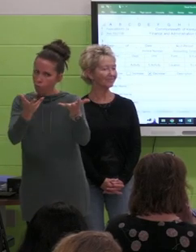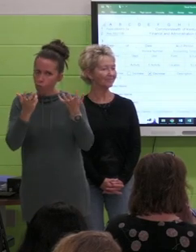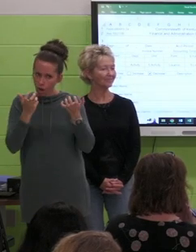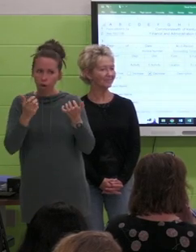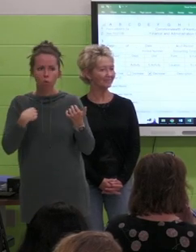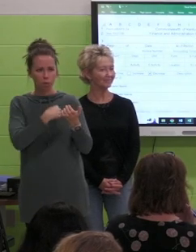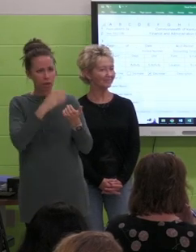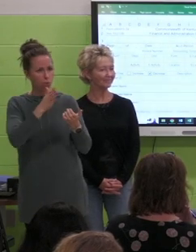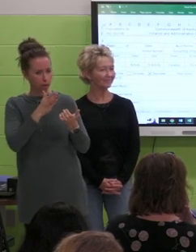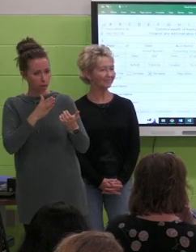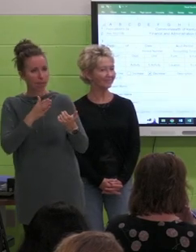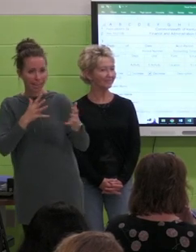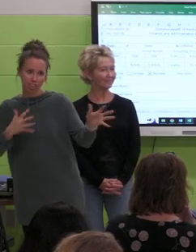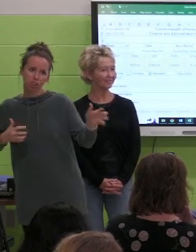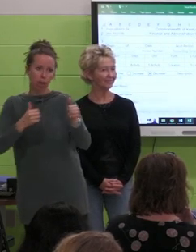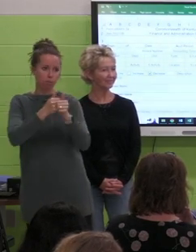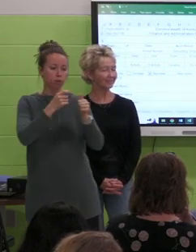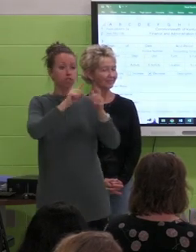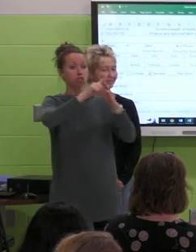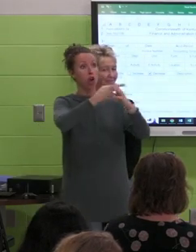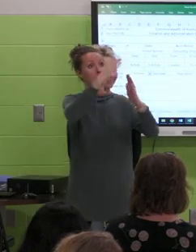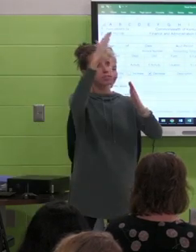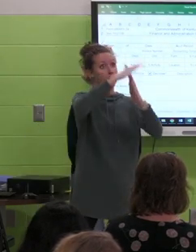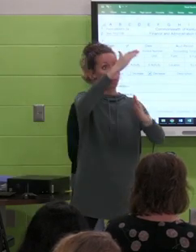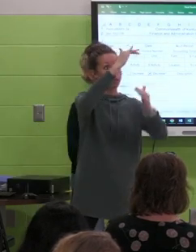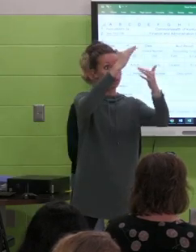going to catch up from the top all the way down but we will get the things that are necessary and